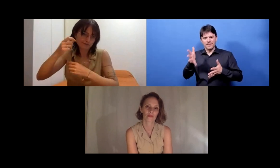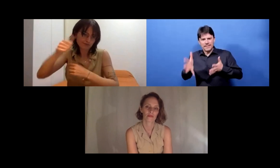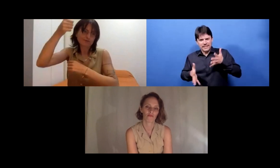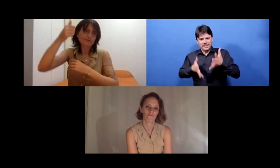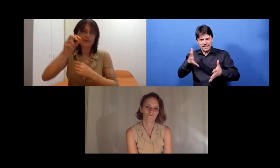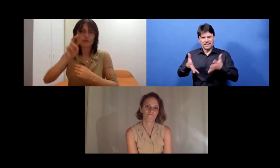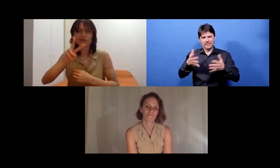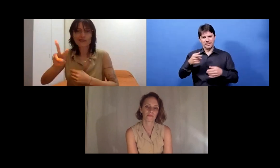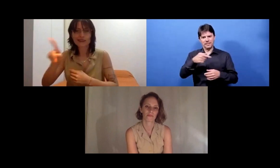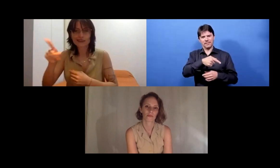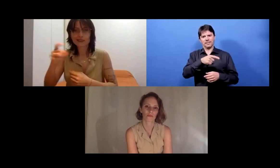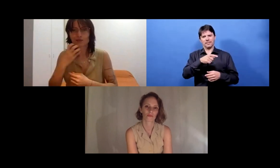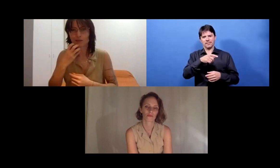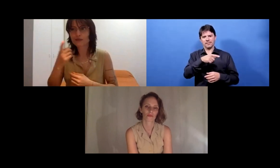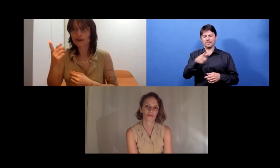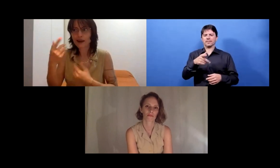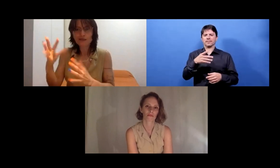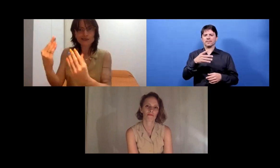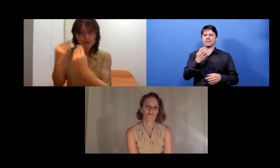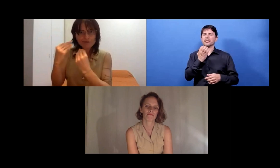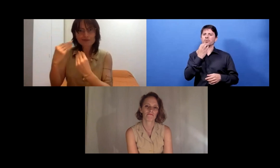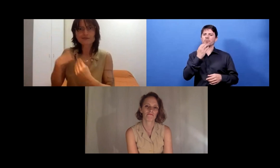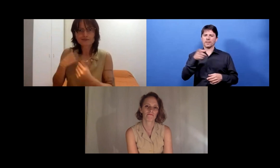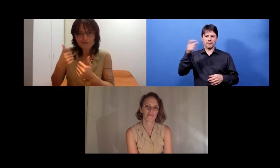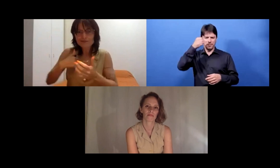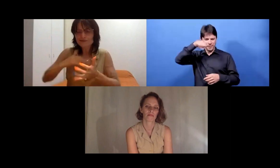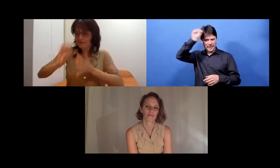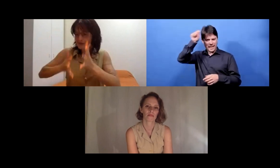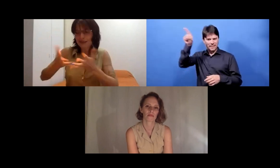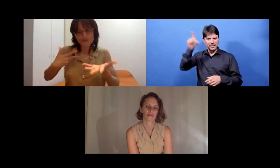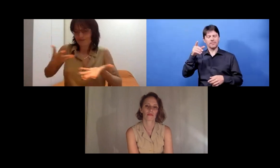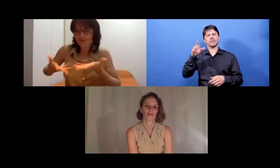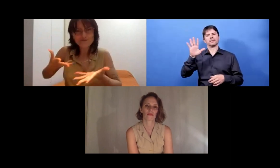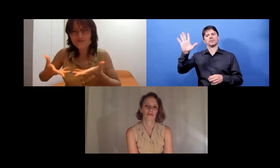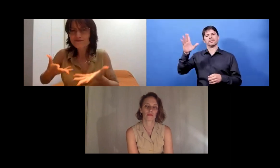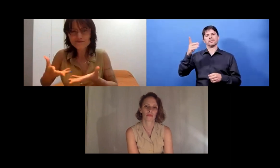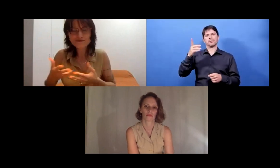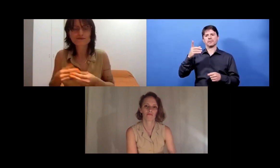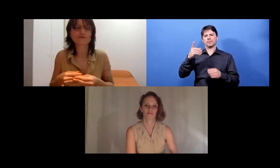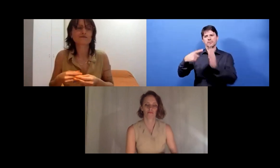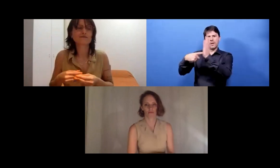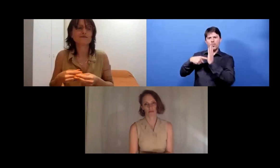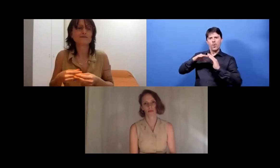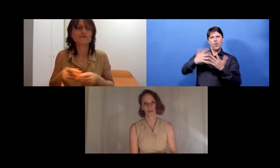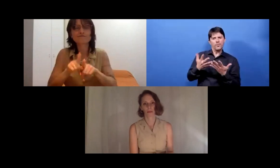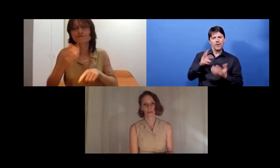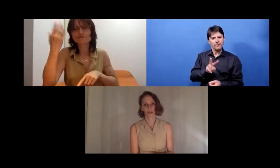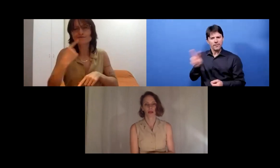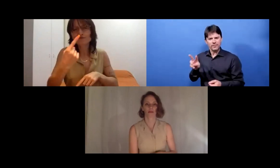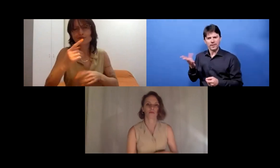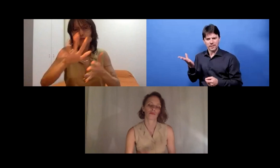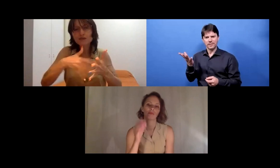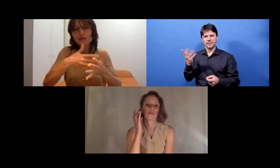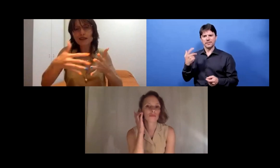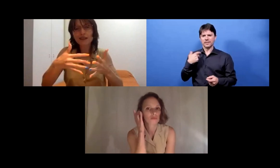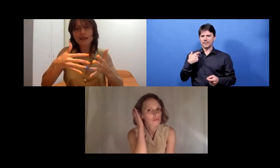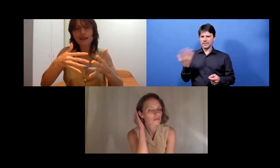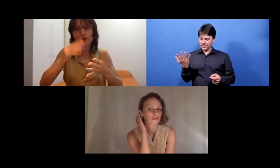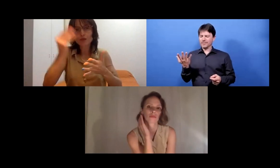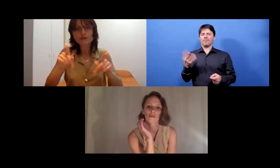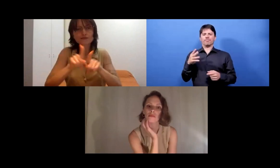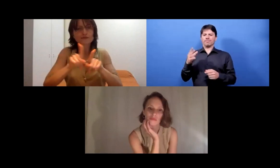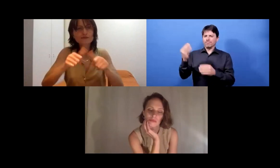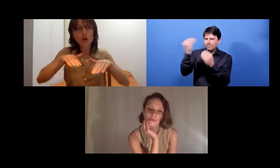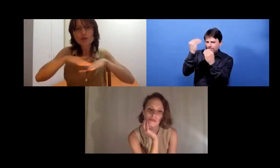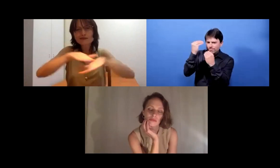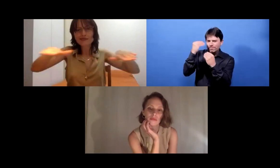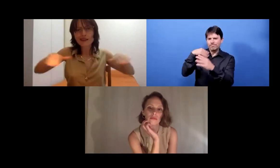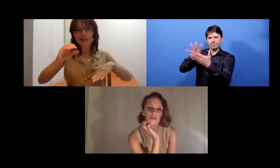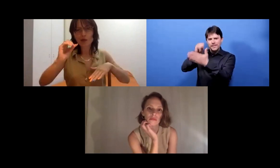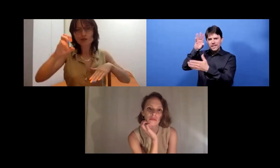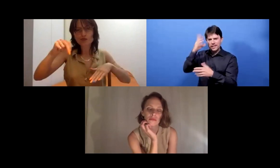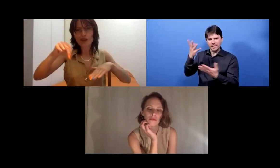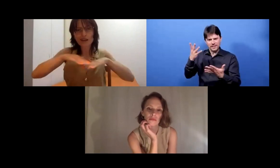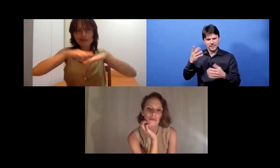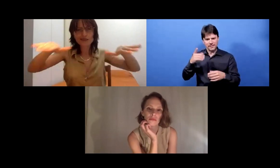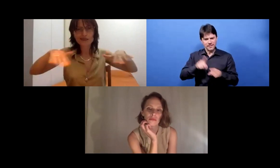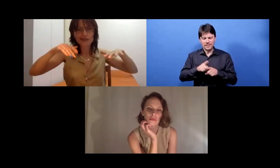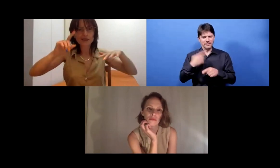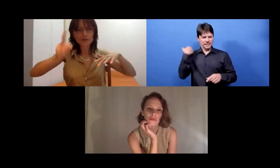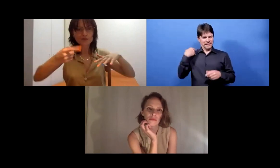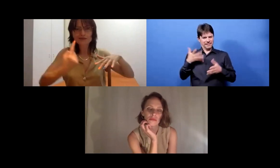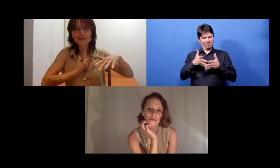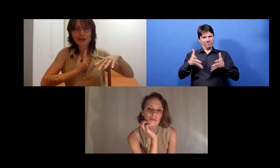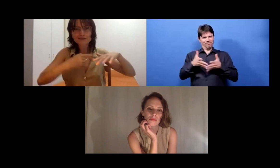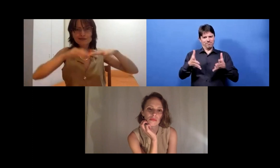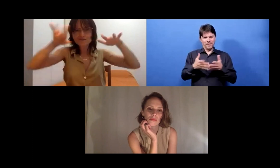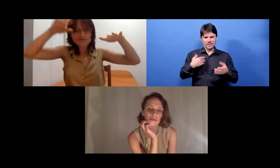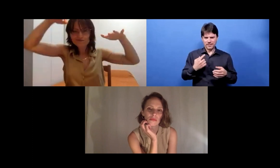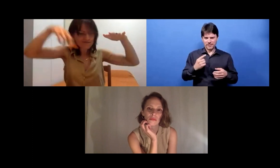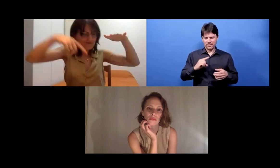My first workshop was Guiseppe, yes, and it was not mine either. And as I said before, I used this metaphor of an ocean.